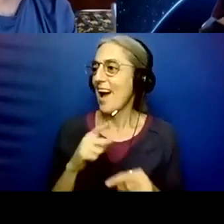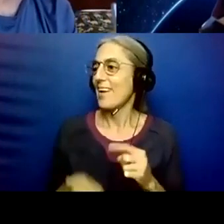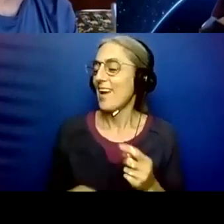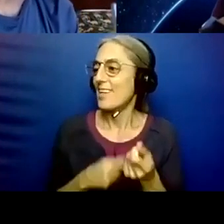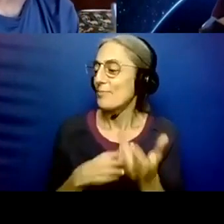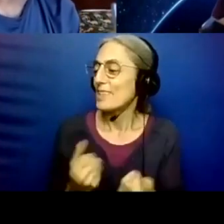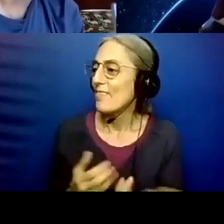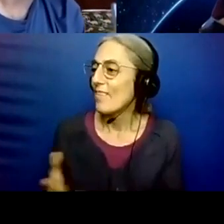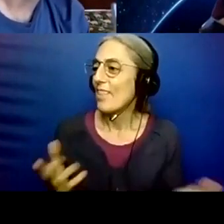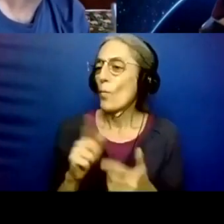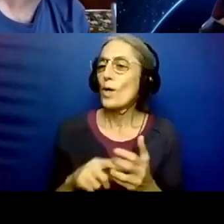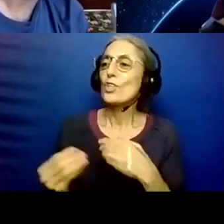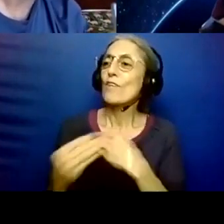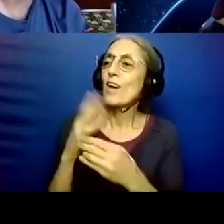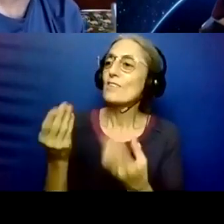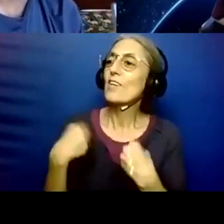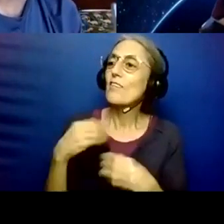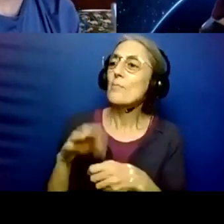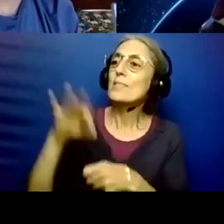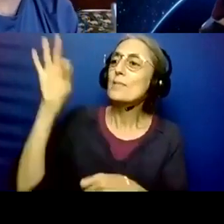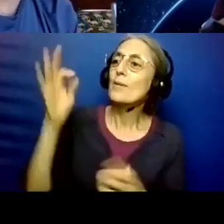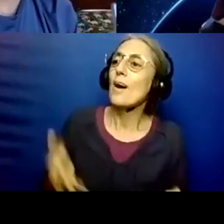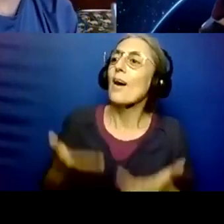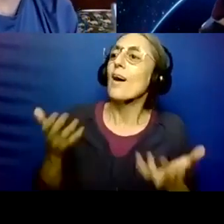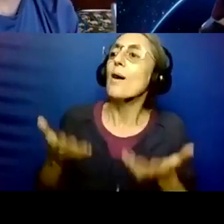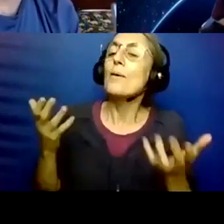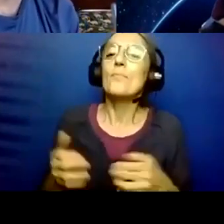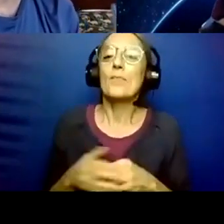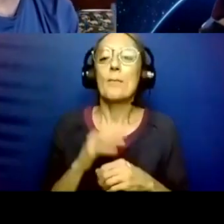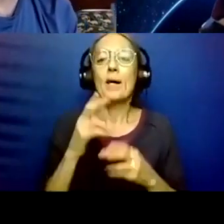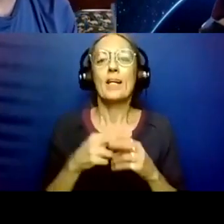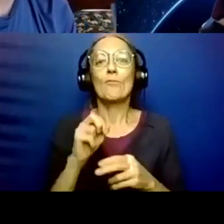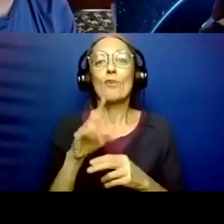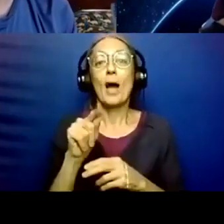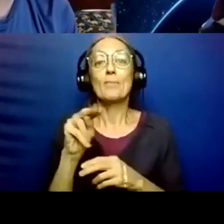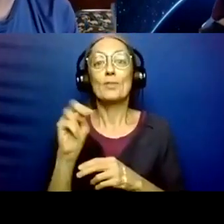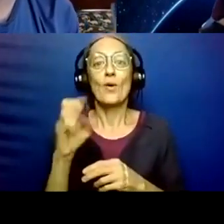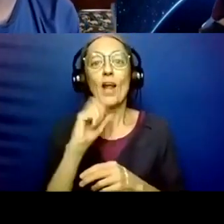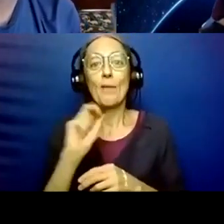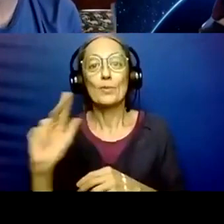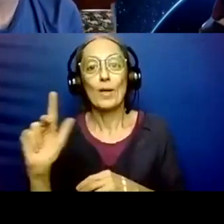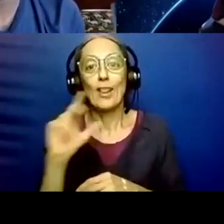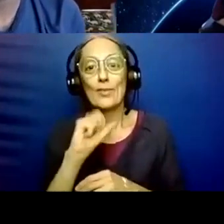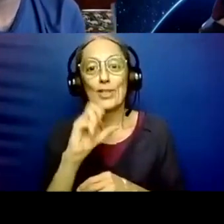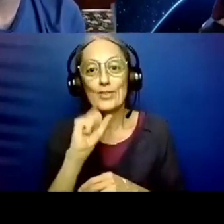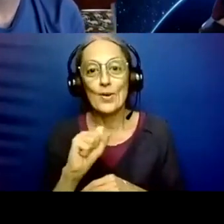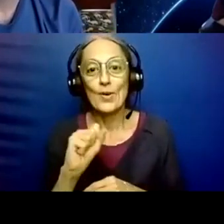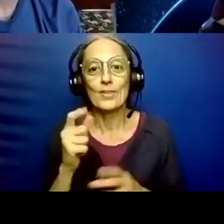My name is Rob Stone. I am 23 years old. OK.